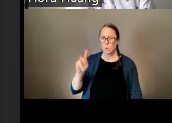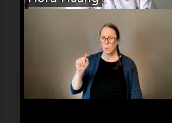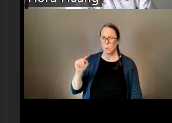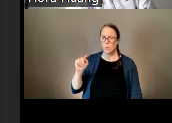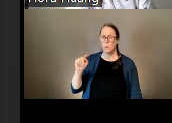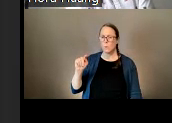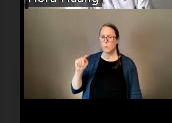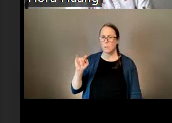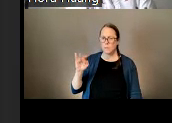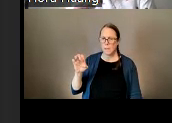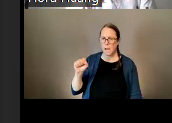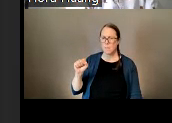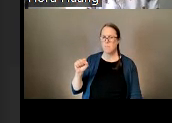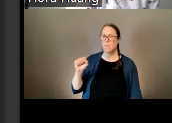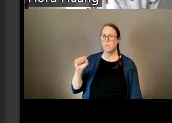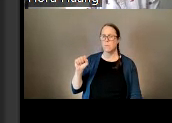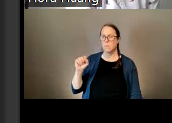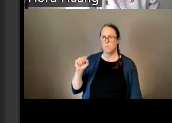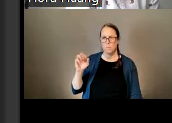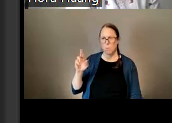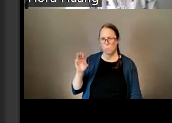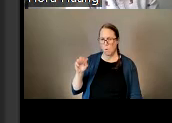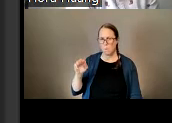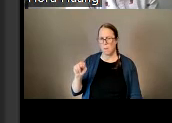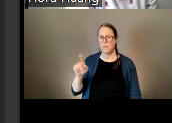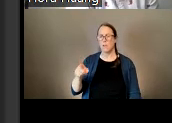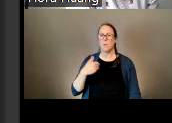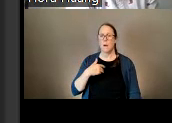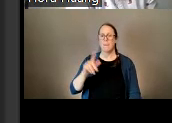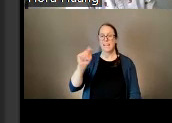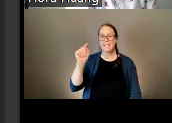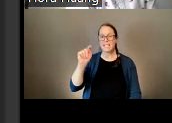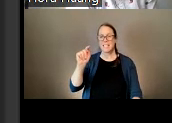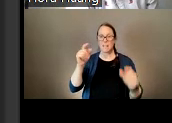that don't have the little feet. So Times New Roman is a serifed font.